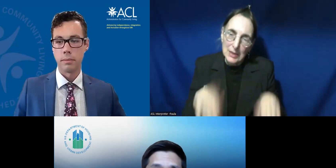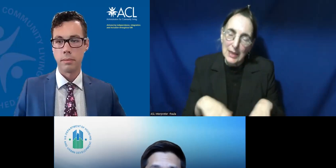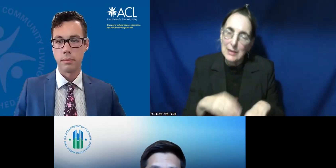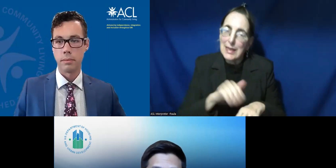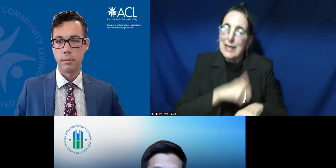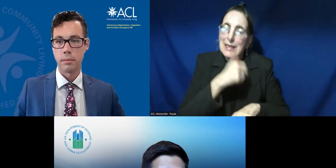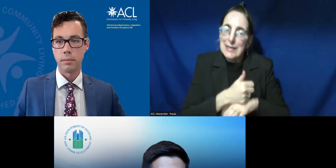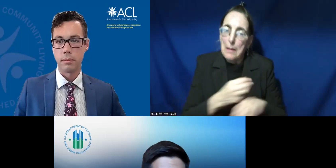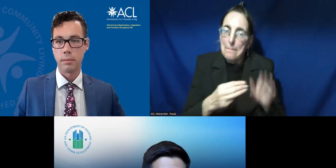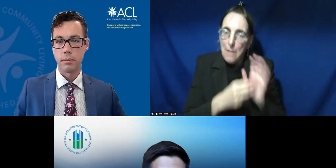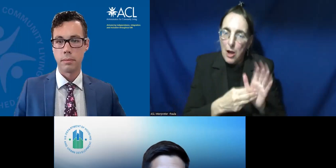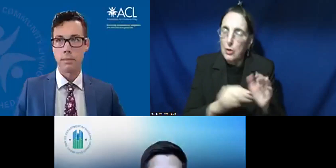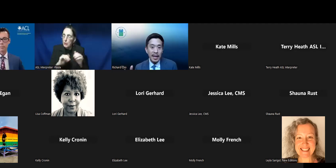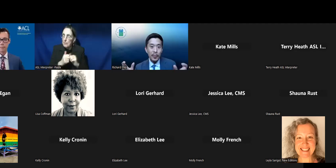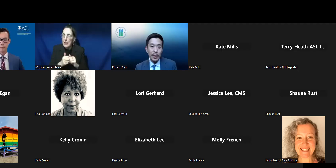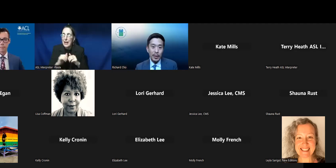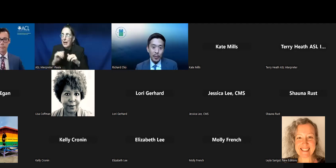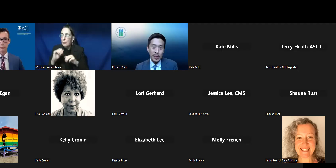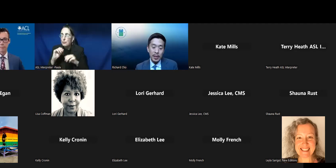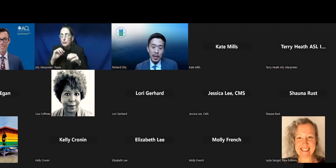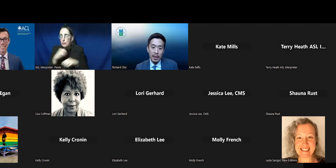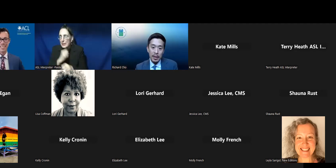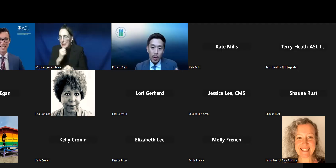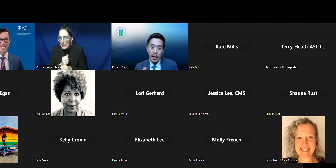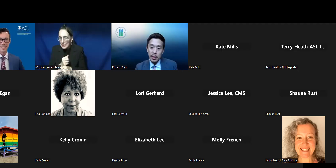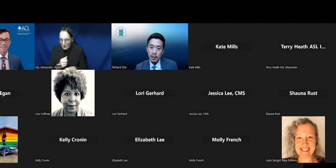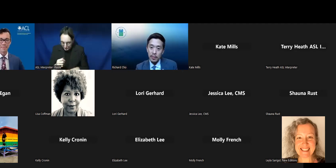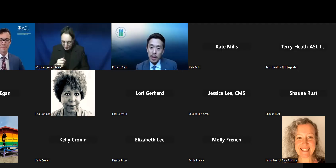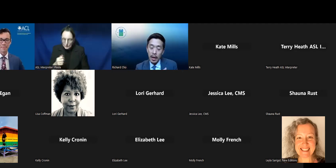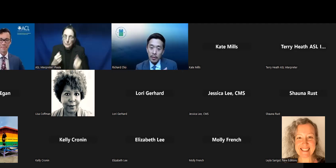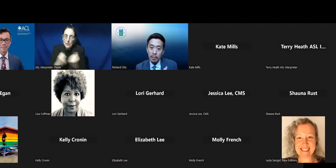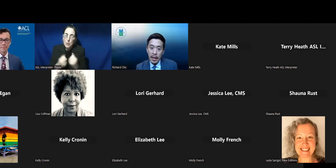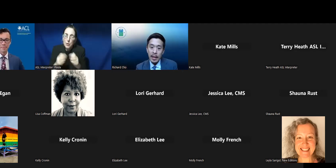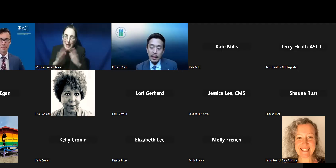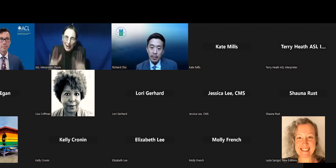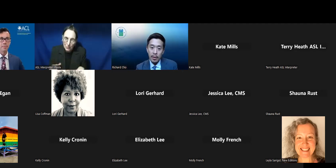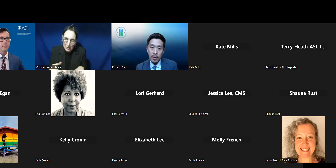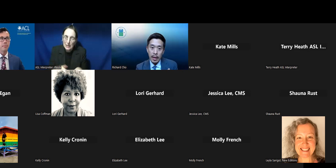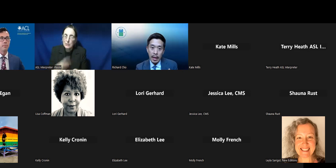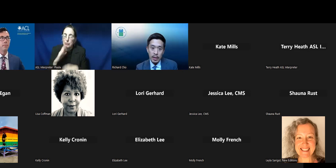housing with lowercase S and H and we are actually talking about the coordination of Medicaid covered housing